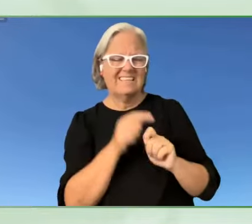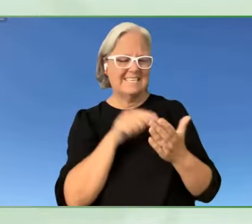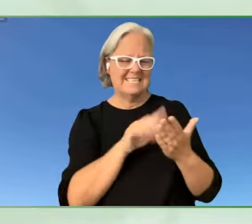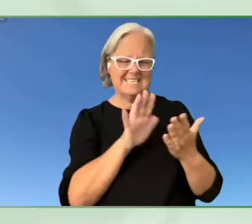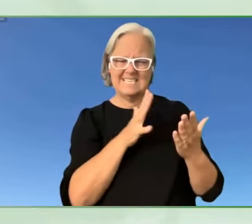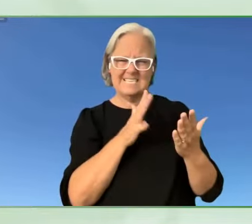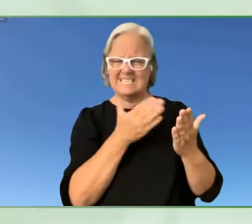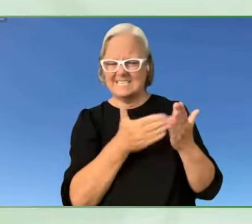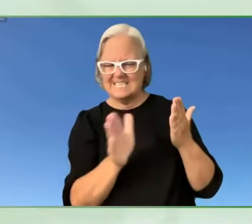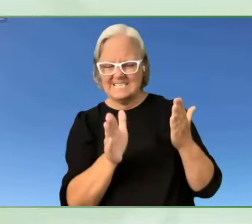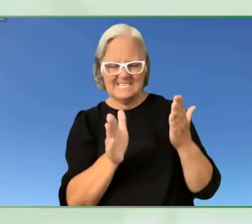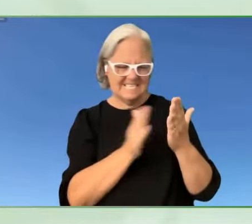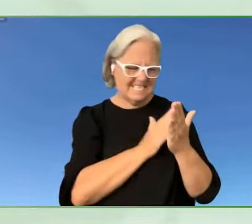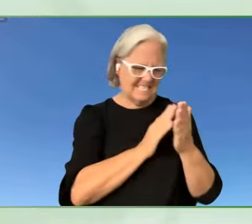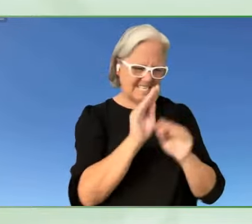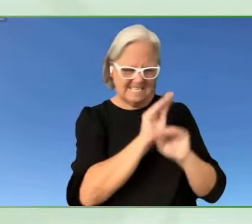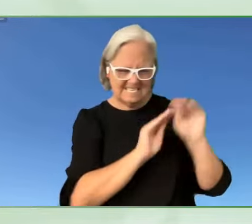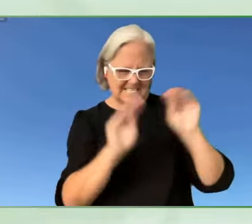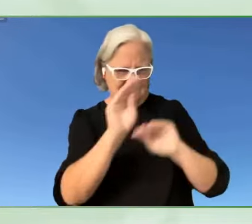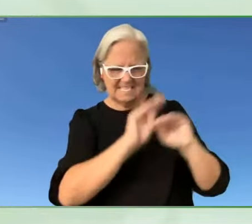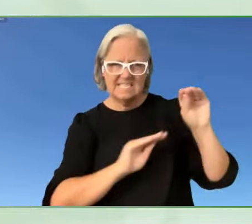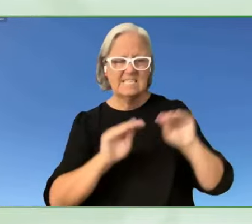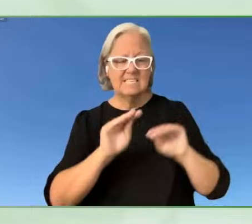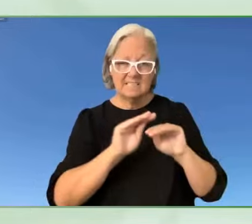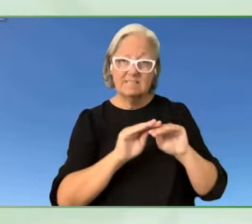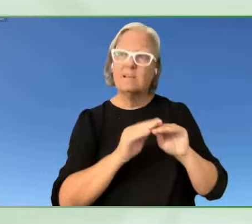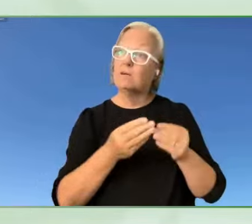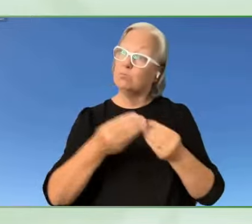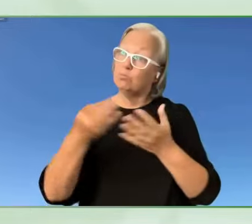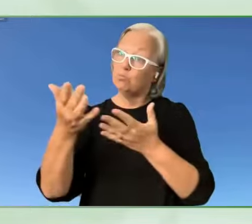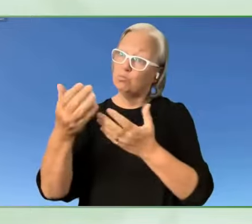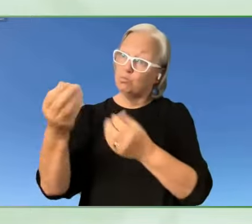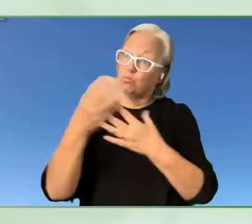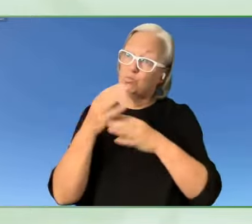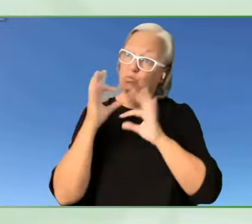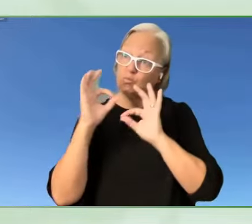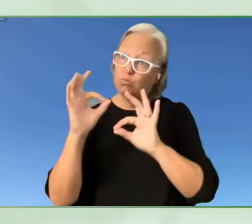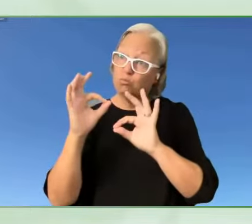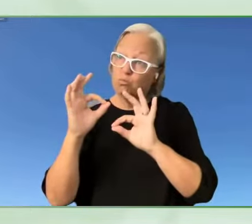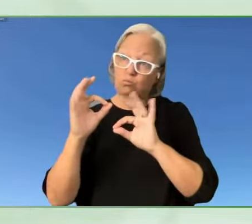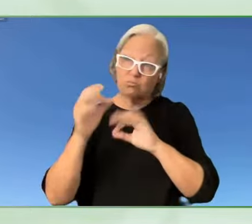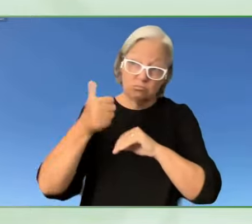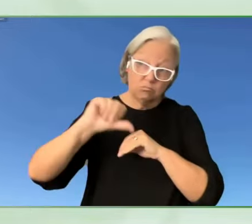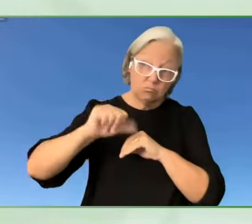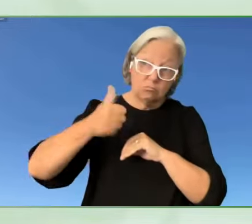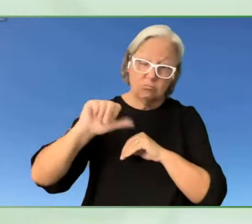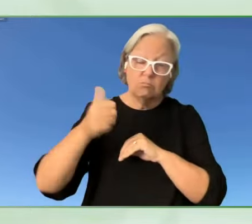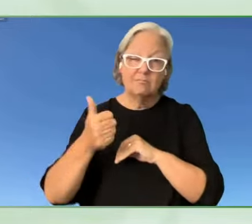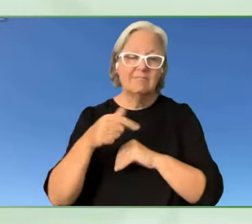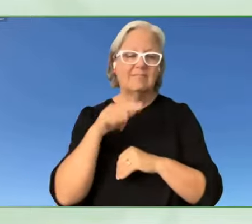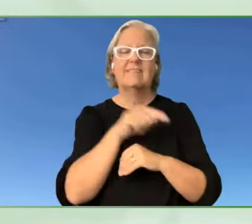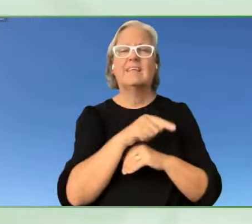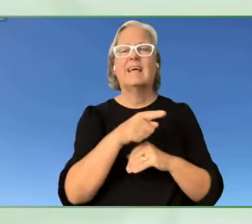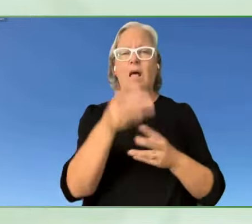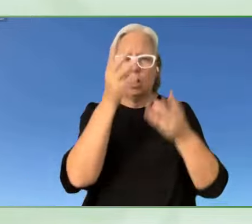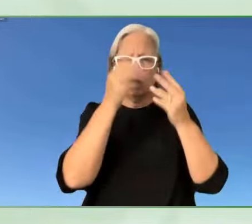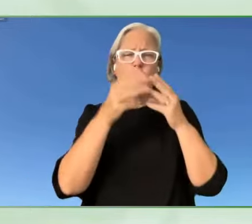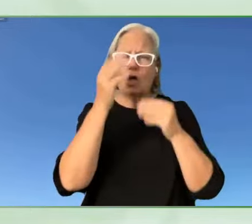What are the children really learning? We do understand that, what are the children really learning? The second is action and expression. The how of learning.